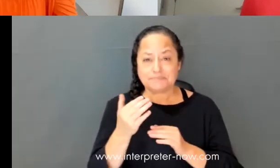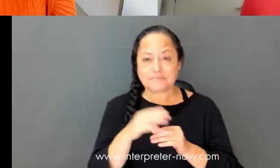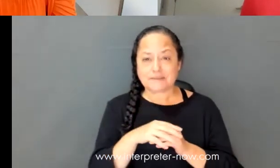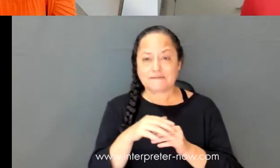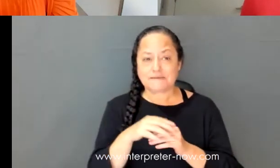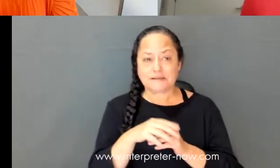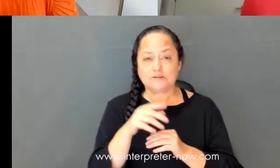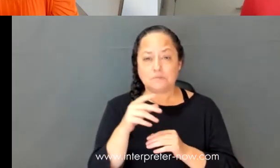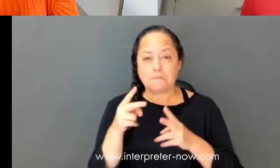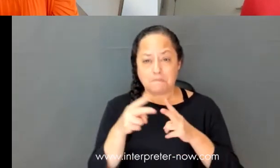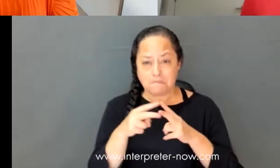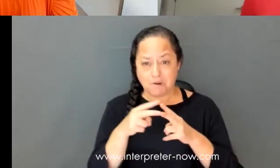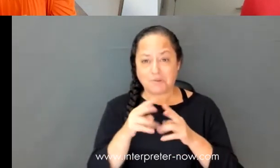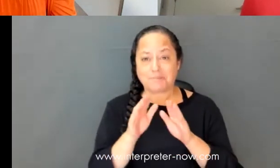So, go check out both of those.